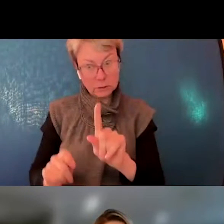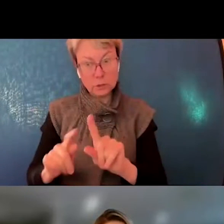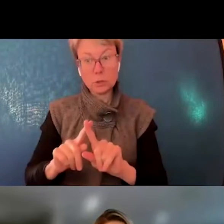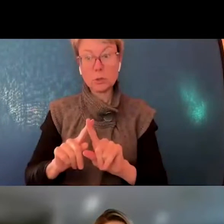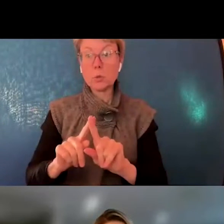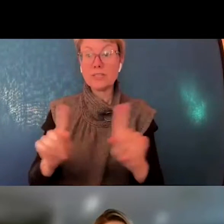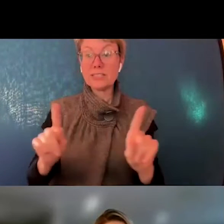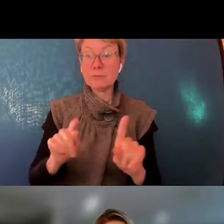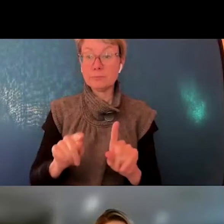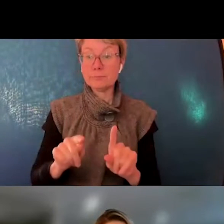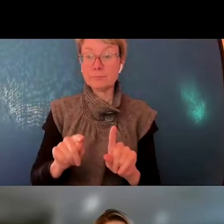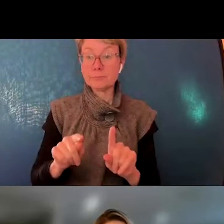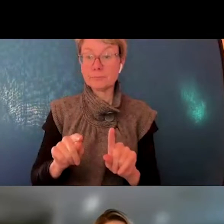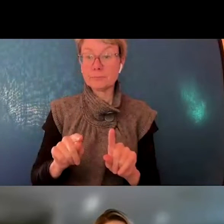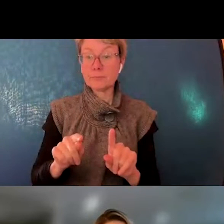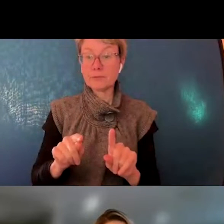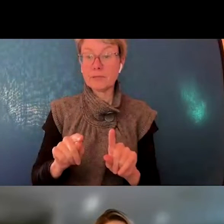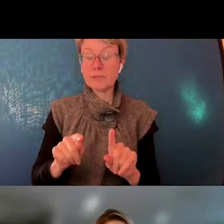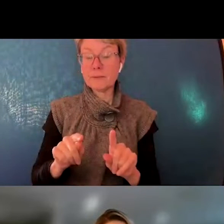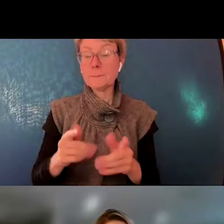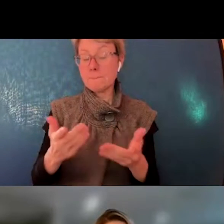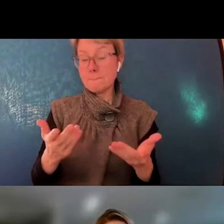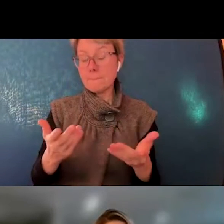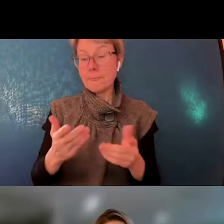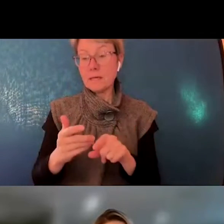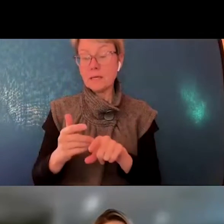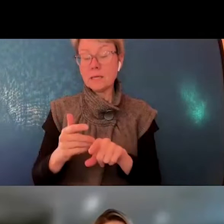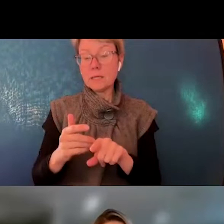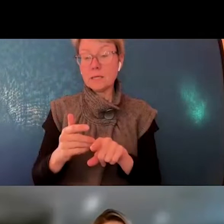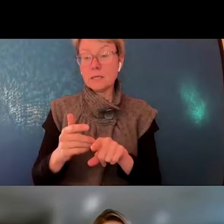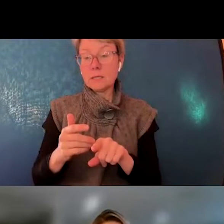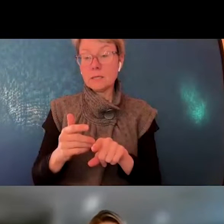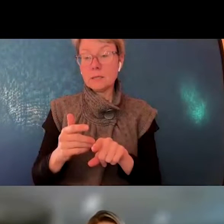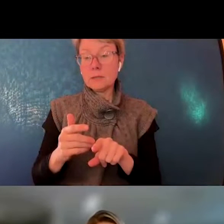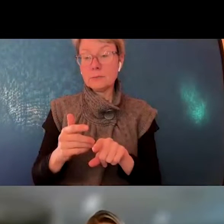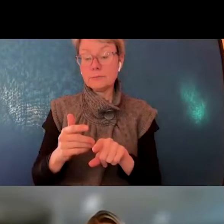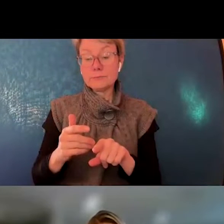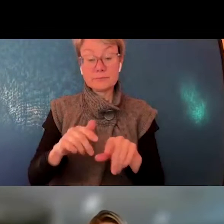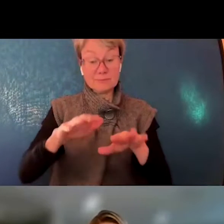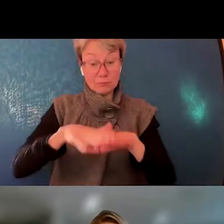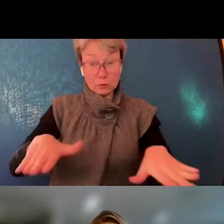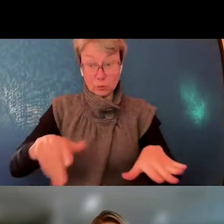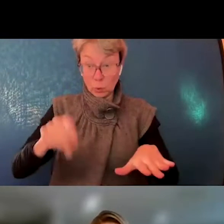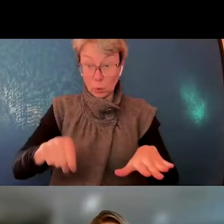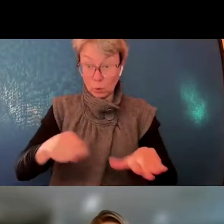popularly conceived in the children's court is that um because the children's Court's focus is on